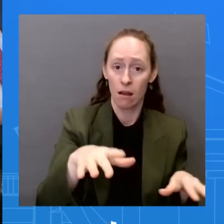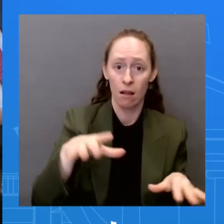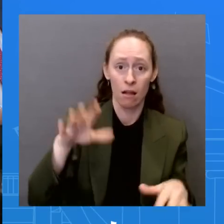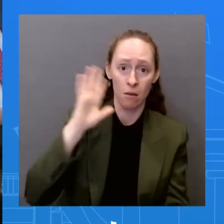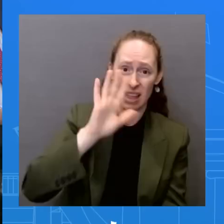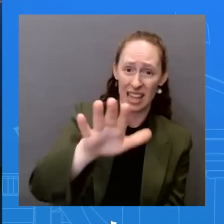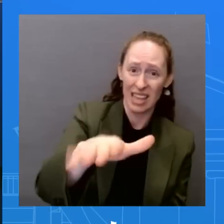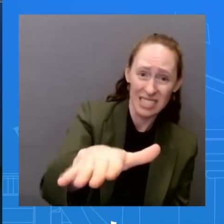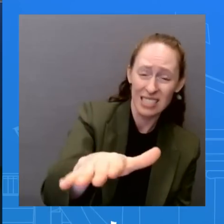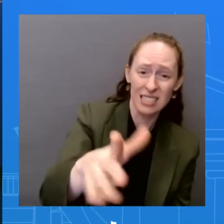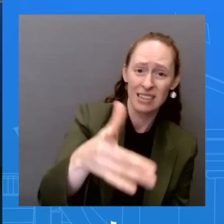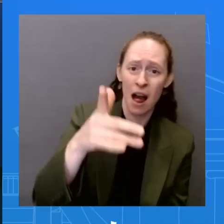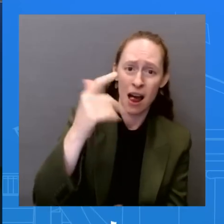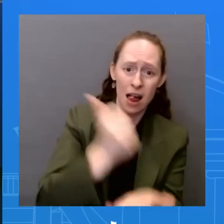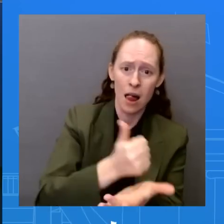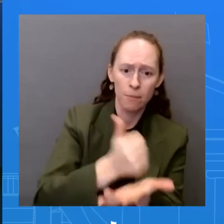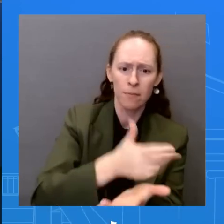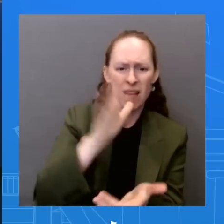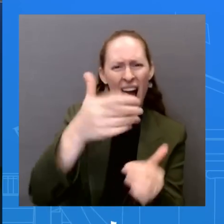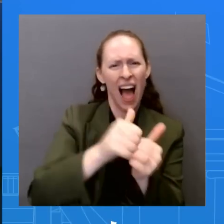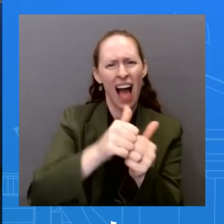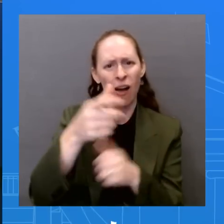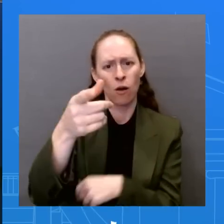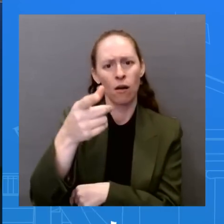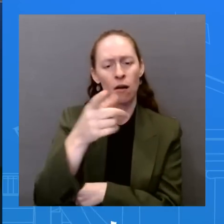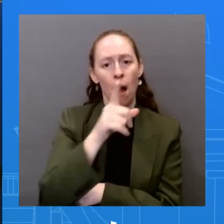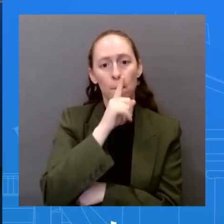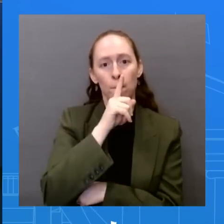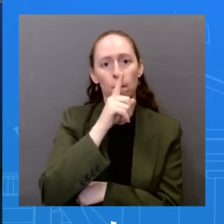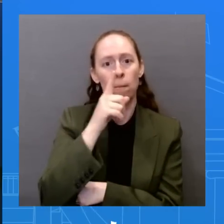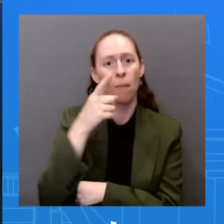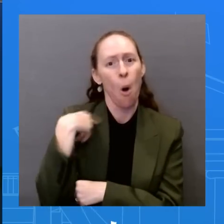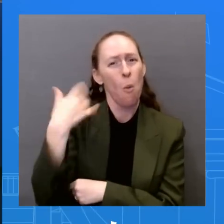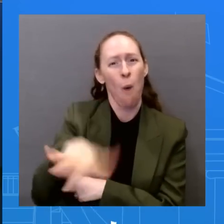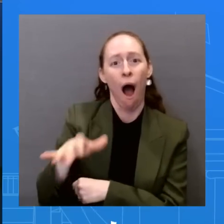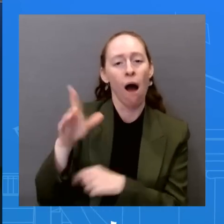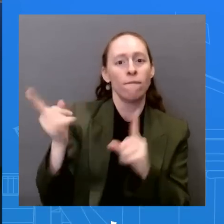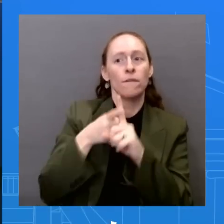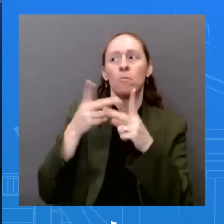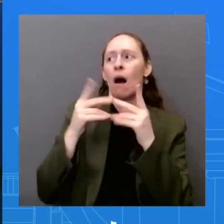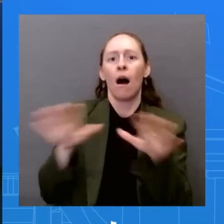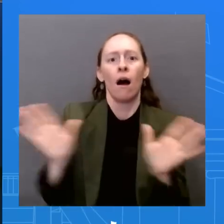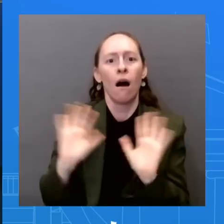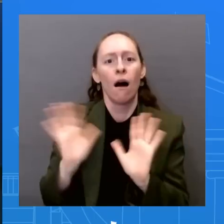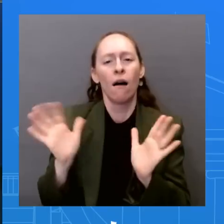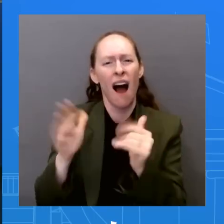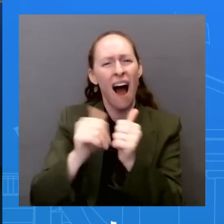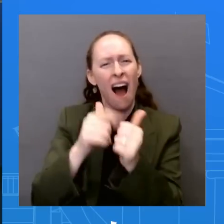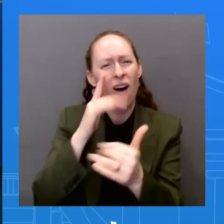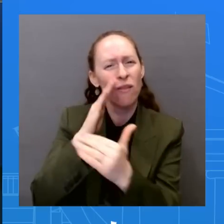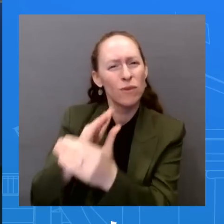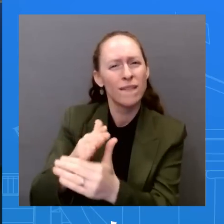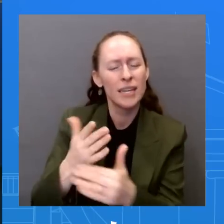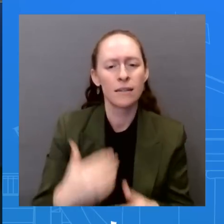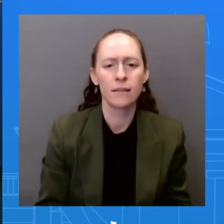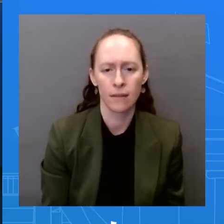Dr. Daskalakis: So we're really excited that we've taken a lot of steps before colleges came in session, which included creating a toolkit that was for universities.